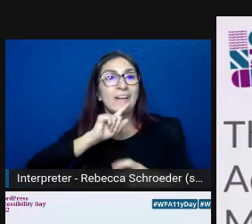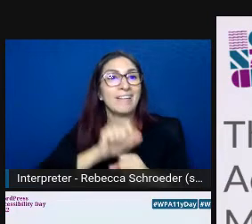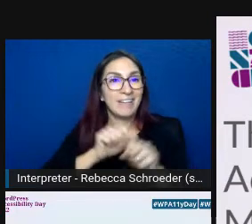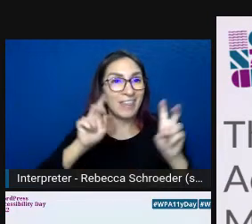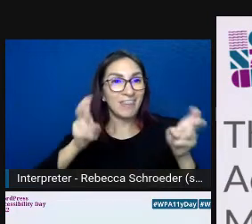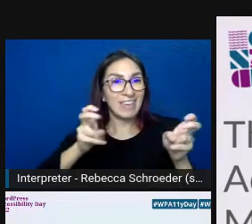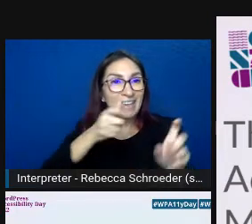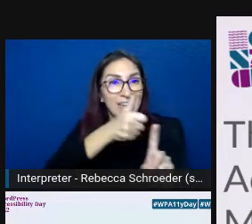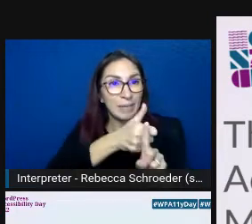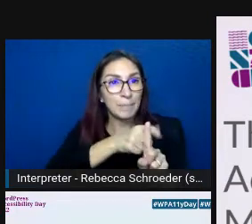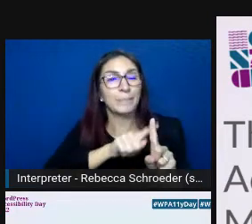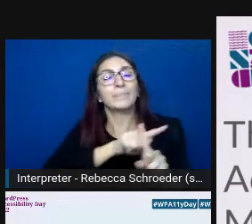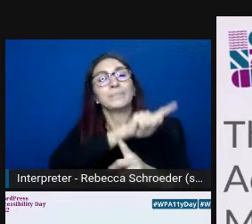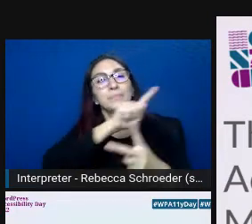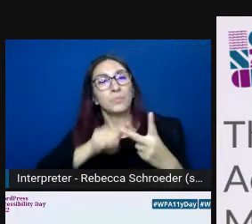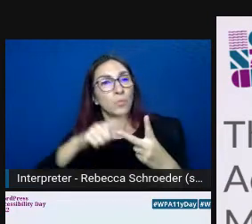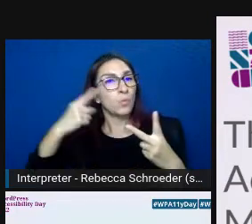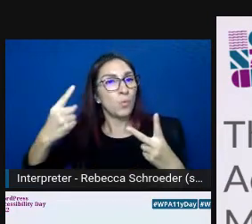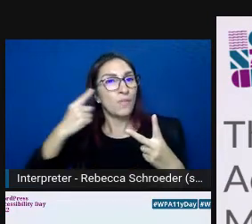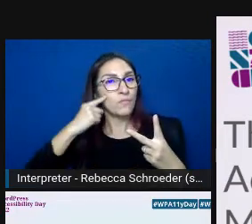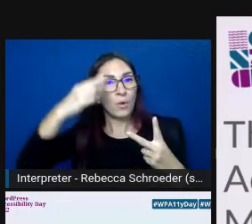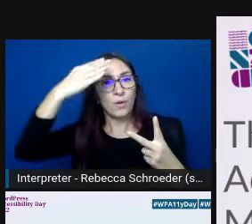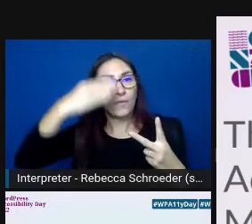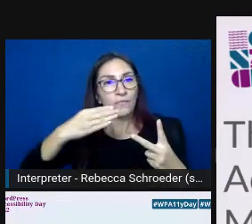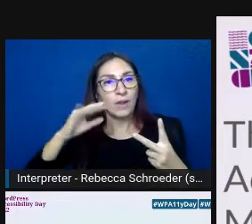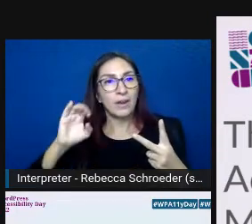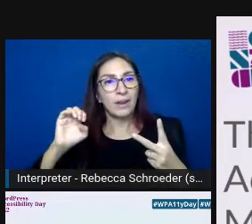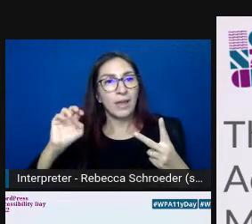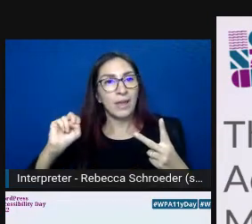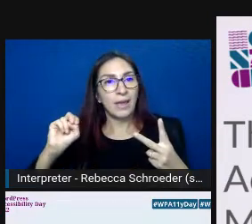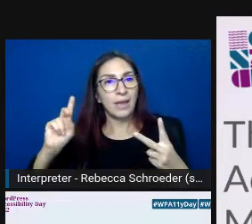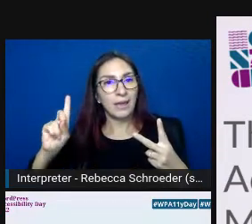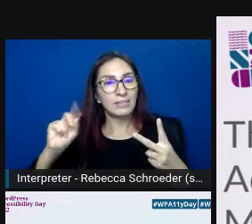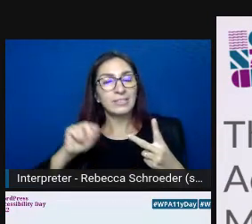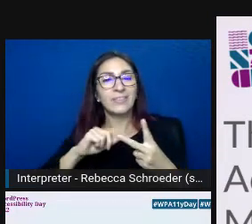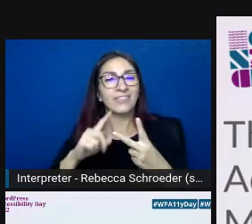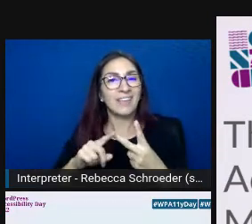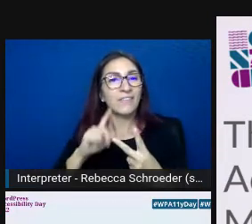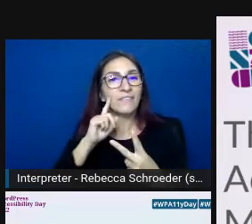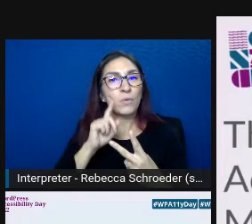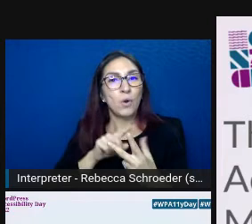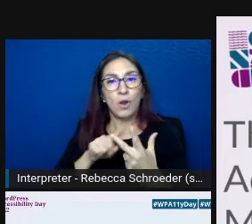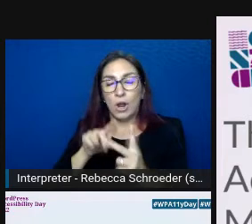might be one for the frontend. Then for the custom theme, you might just have one build process for the theme.